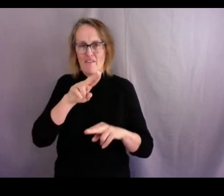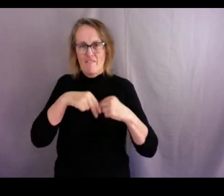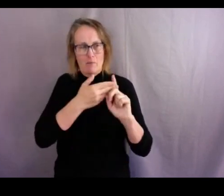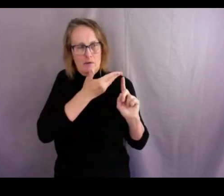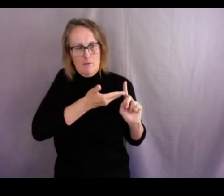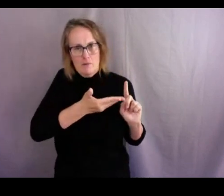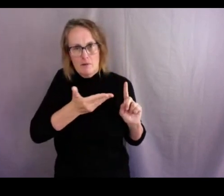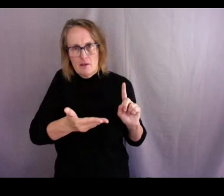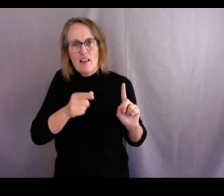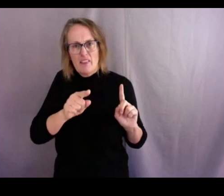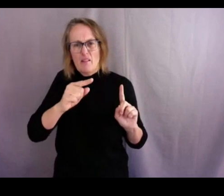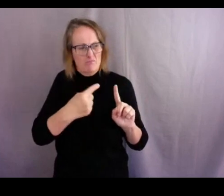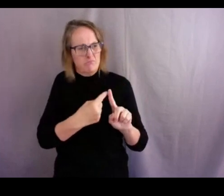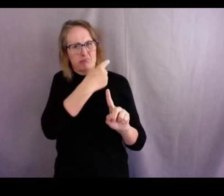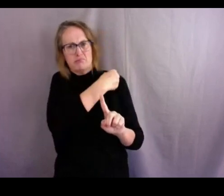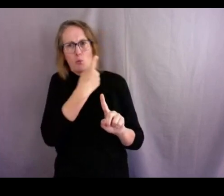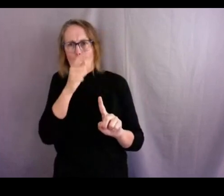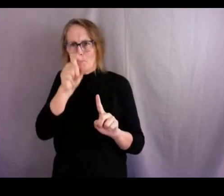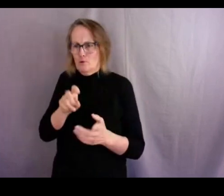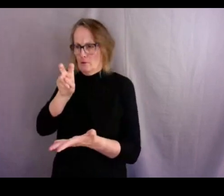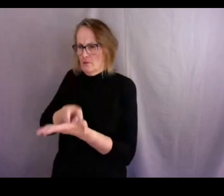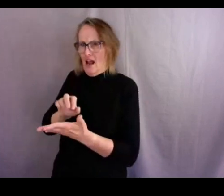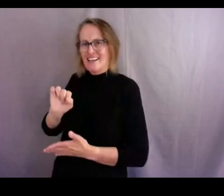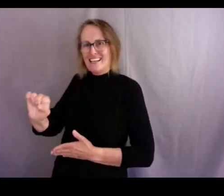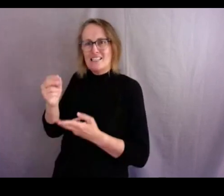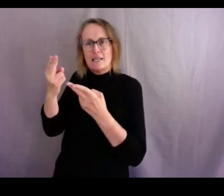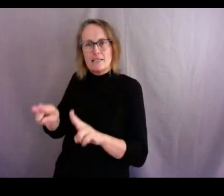My point is more that I guess in traditional art history,